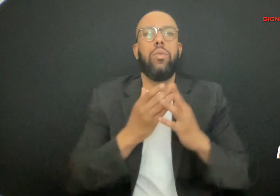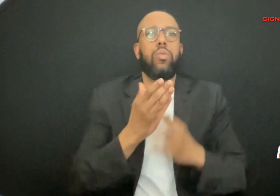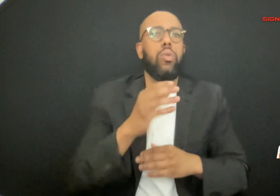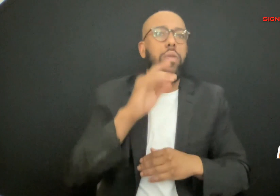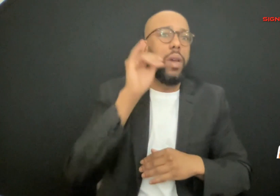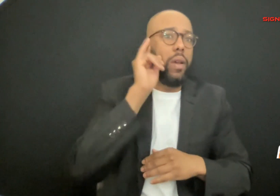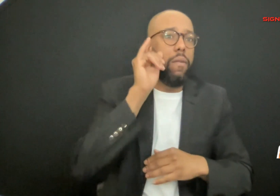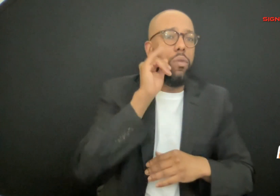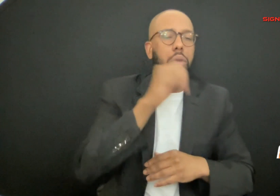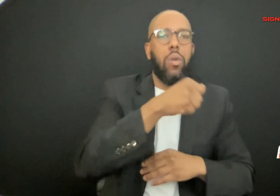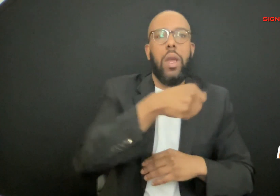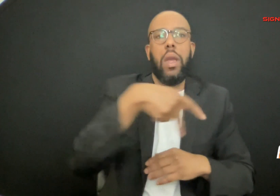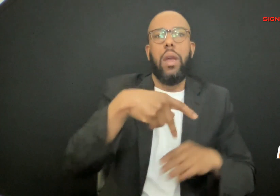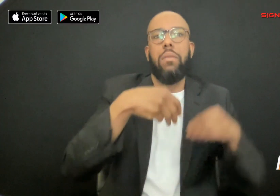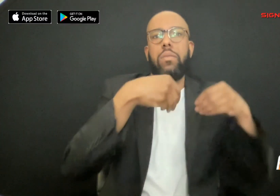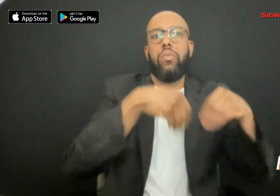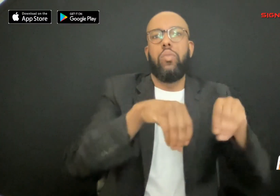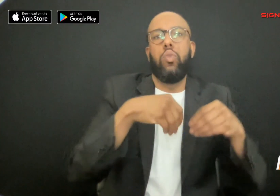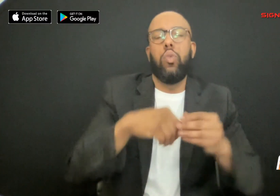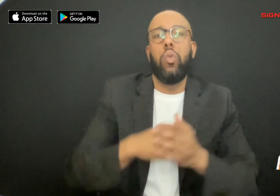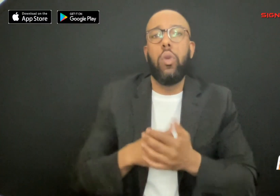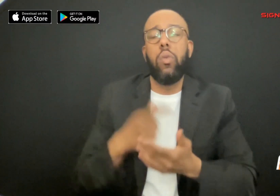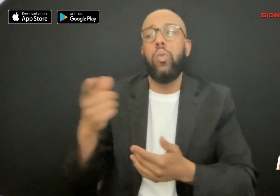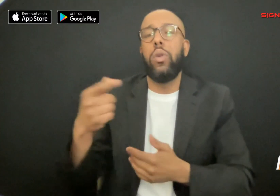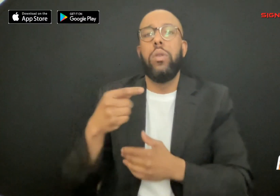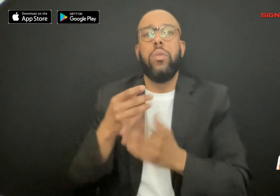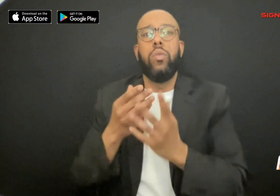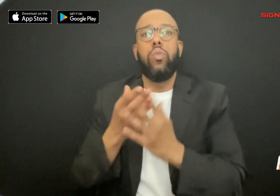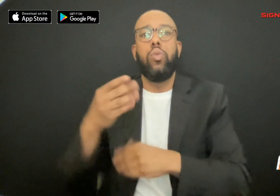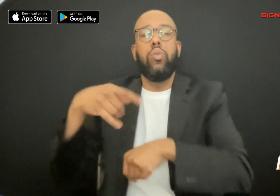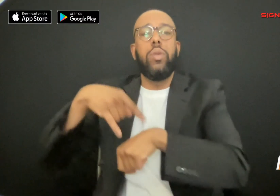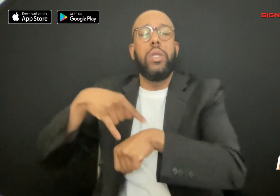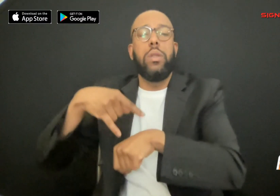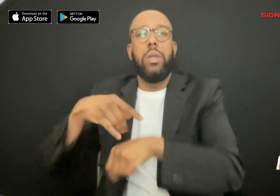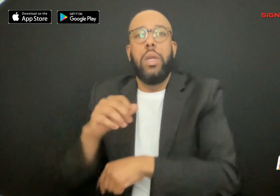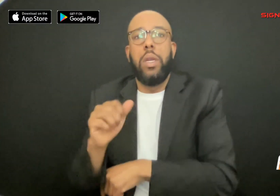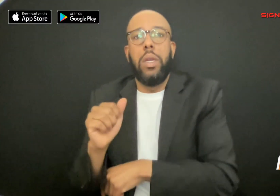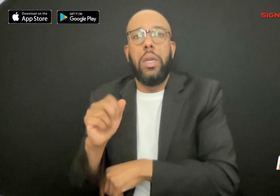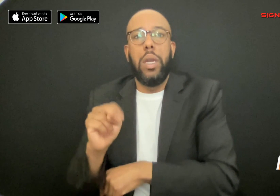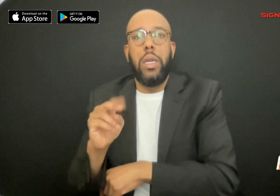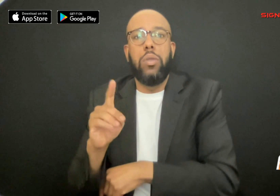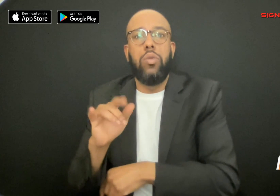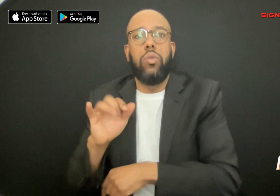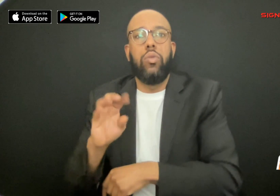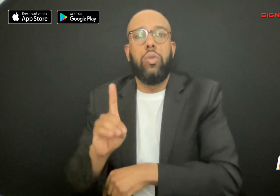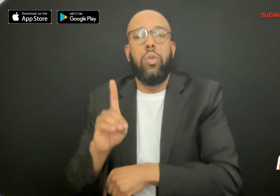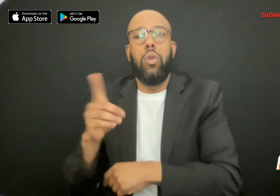download the Sign1News app by heading to the app store or Google play store on your smart phone